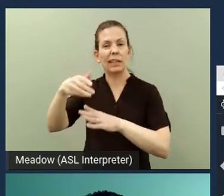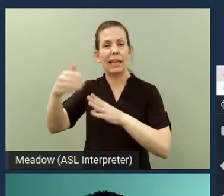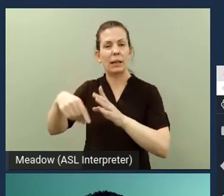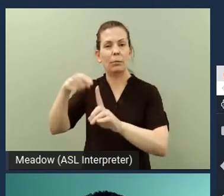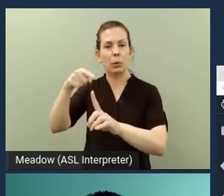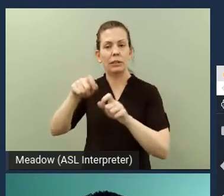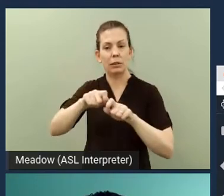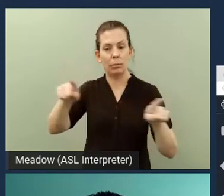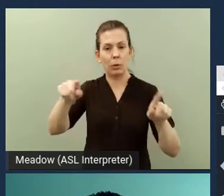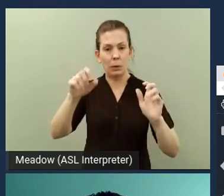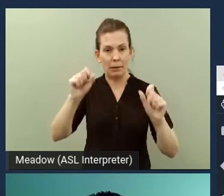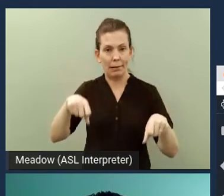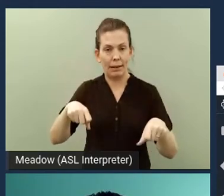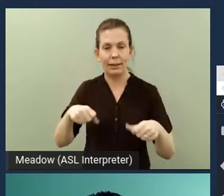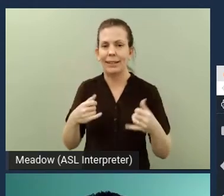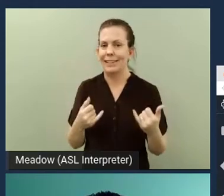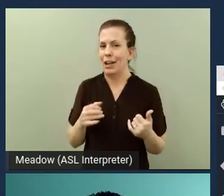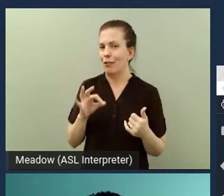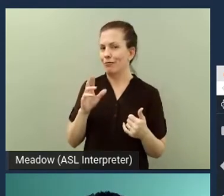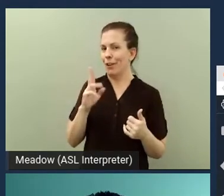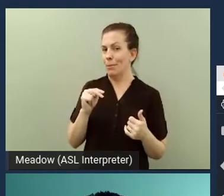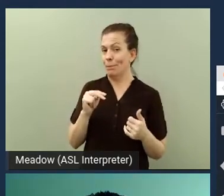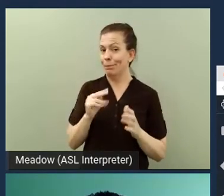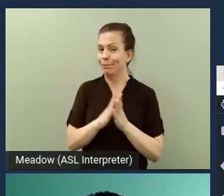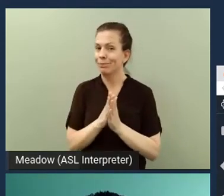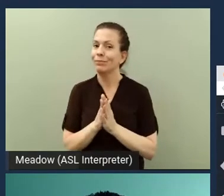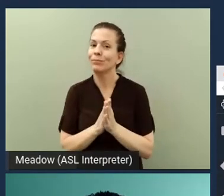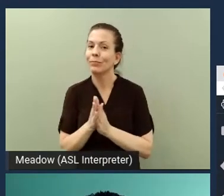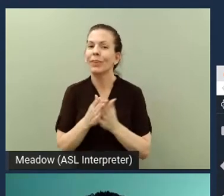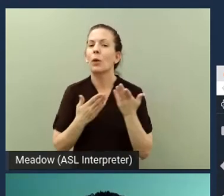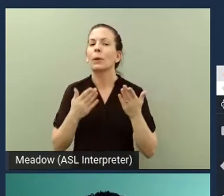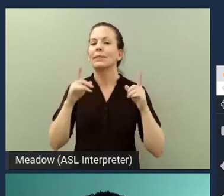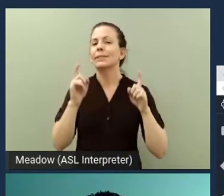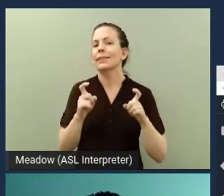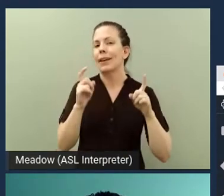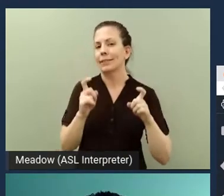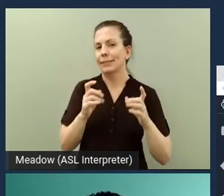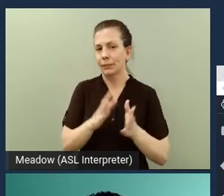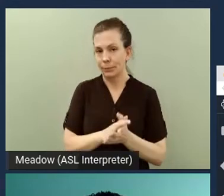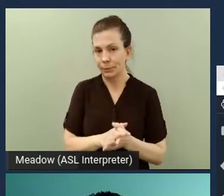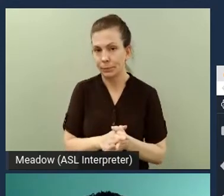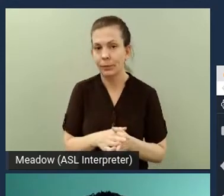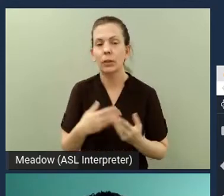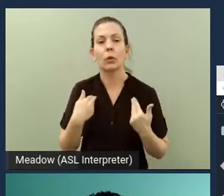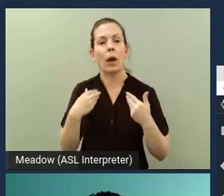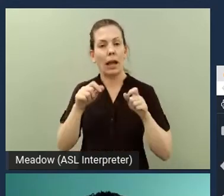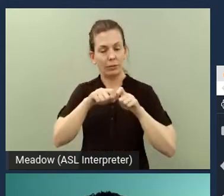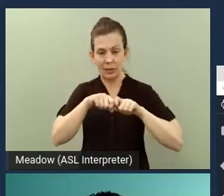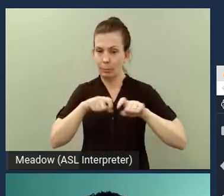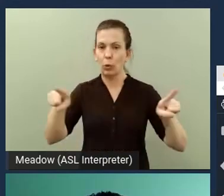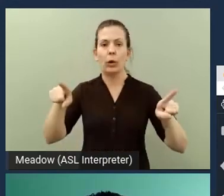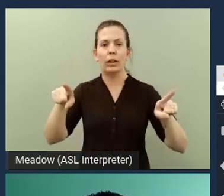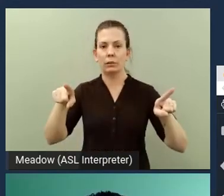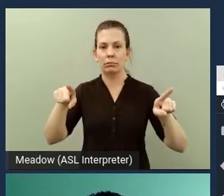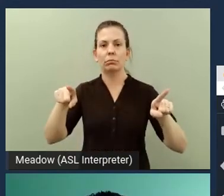Now, is where the fun happens wherein let's test this model out, right? So, I've actually deployed this model to an end point,